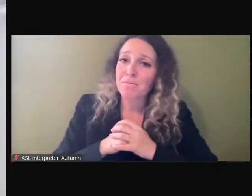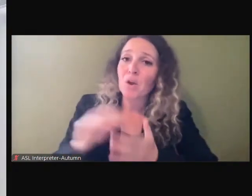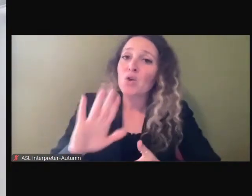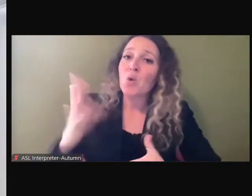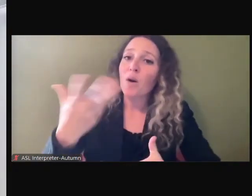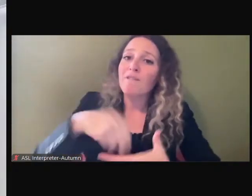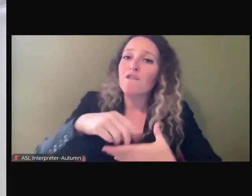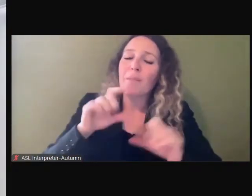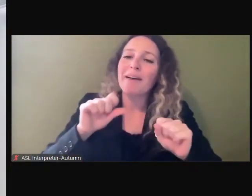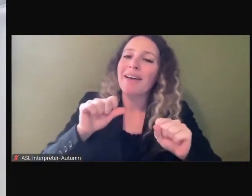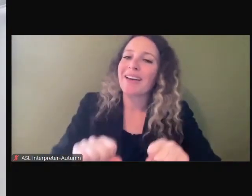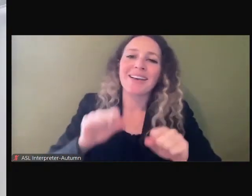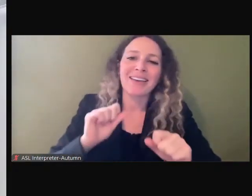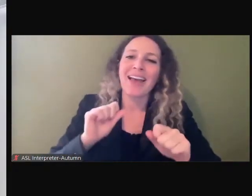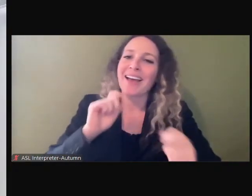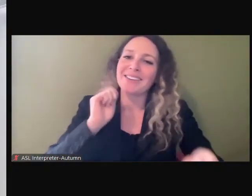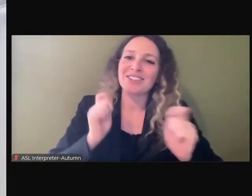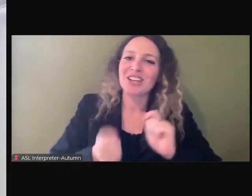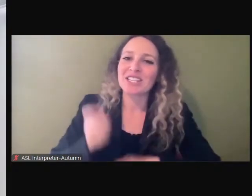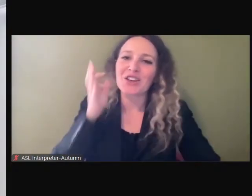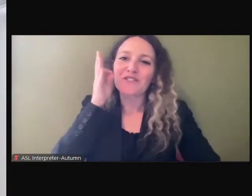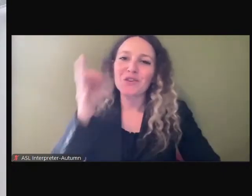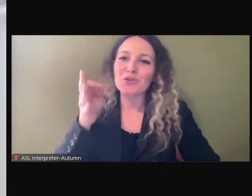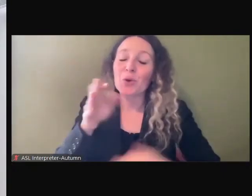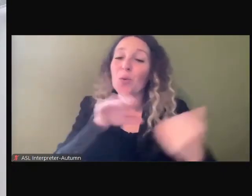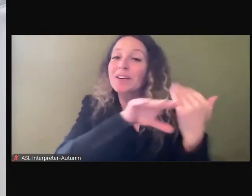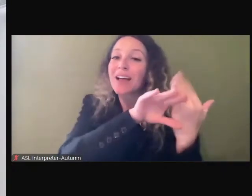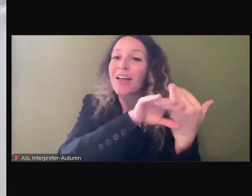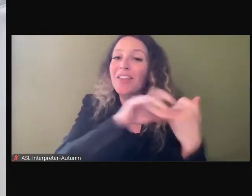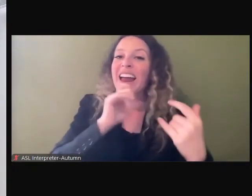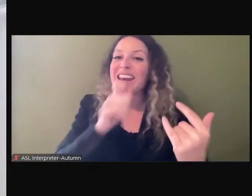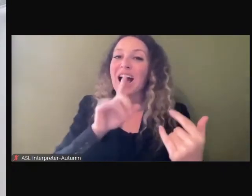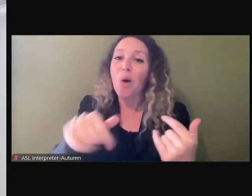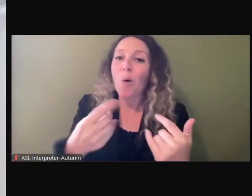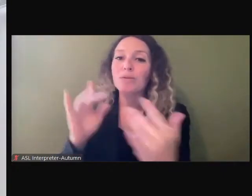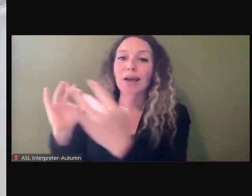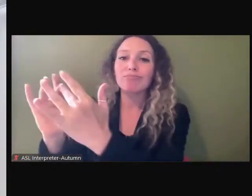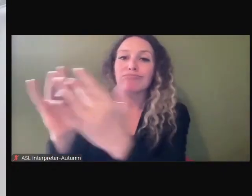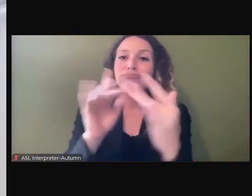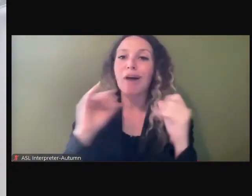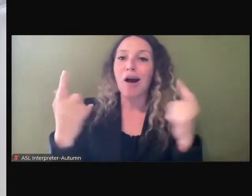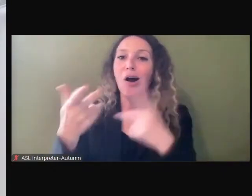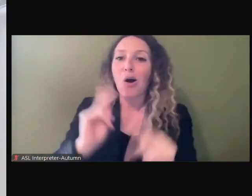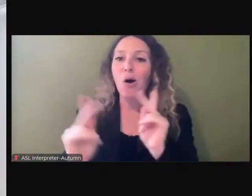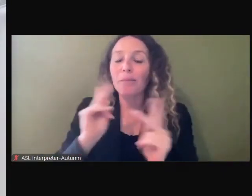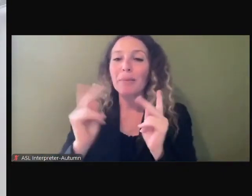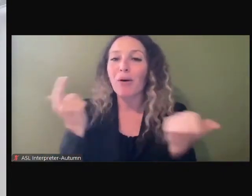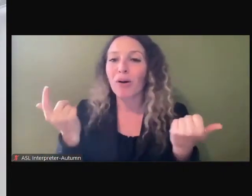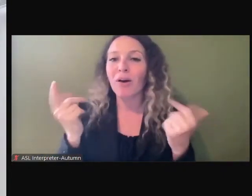inclusive future where telehealth not only reaches all, but serves all effectively.